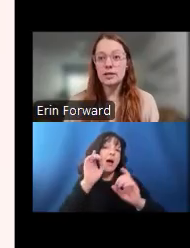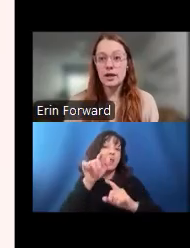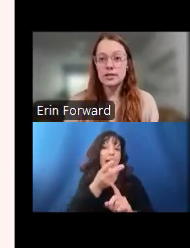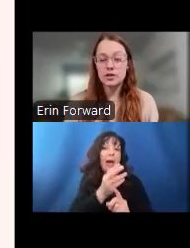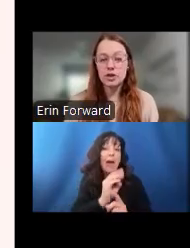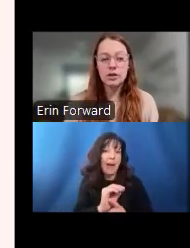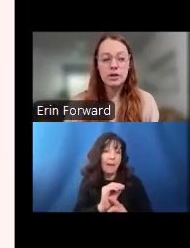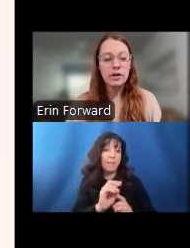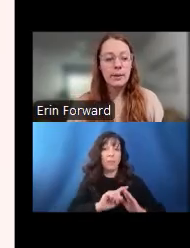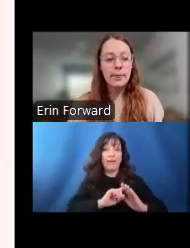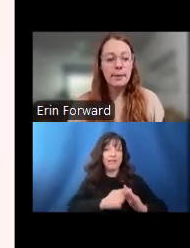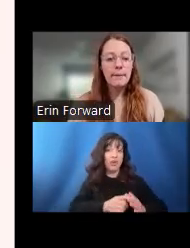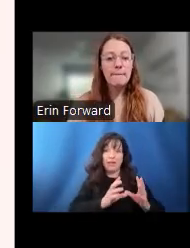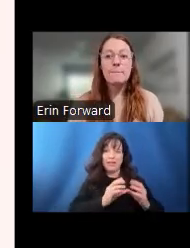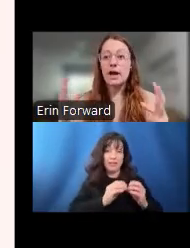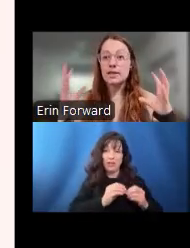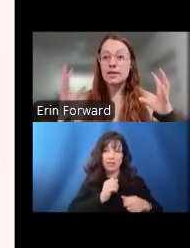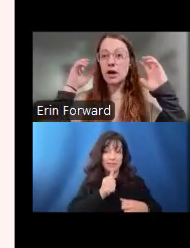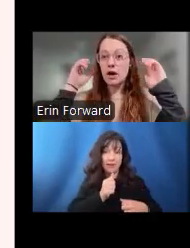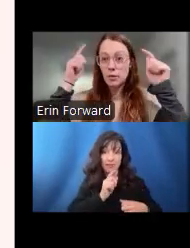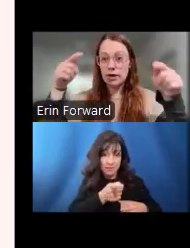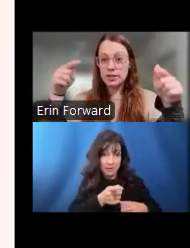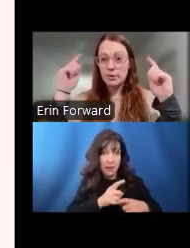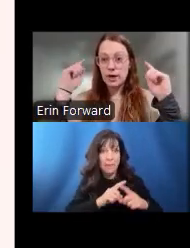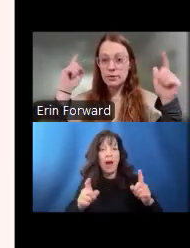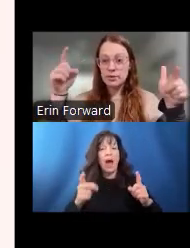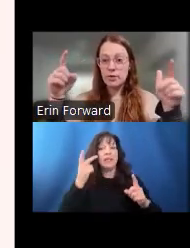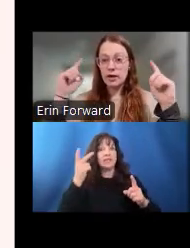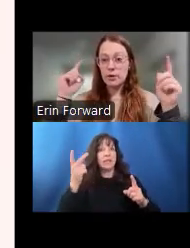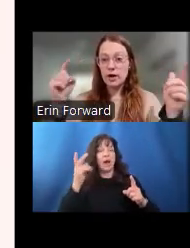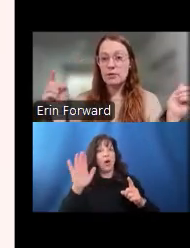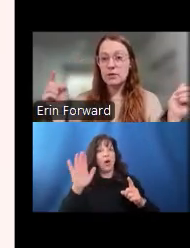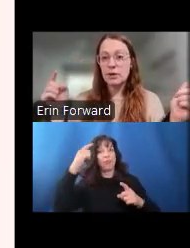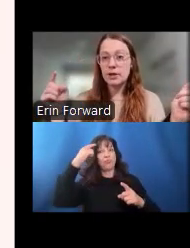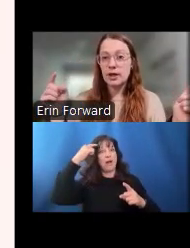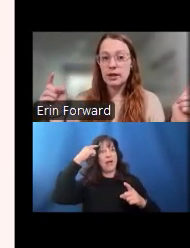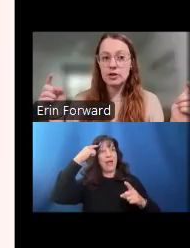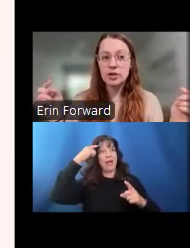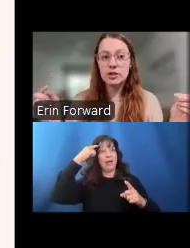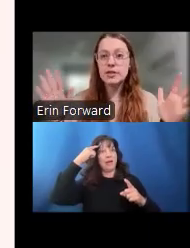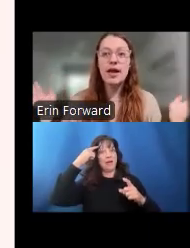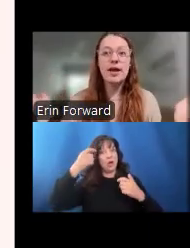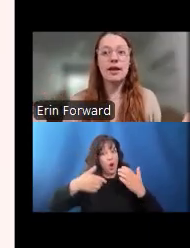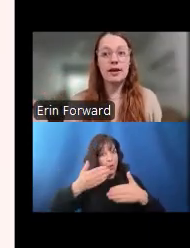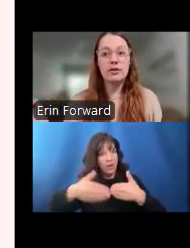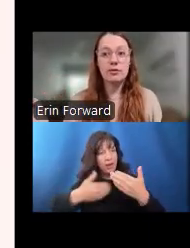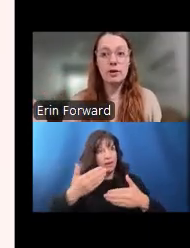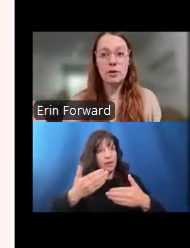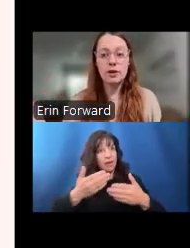into that session, but I saw where his brain was going and where he was building connections, and I kind of ran